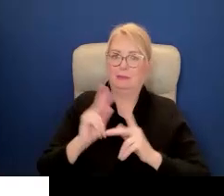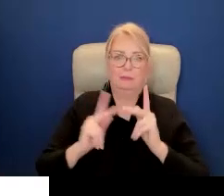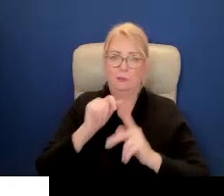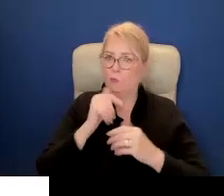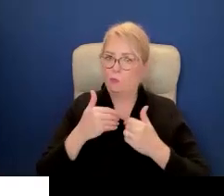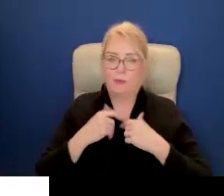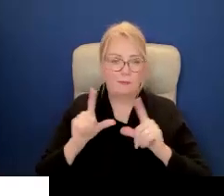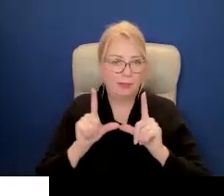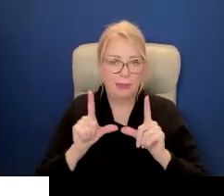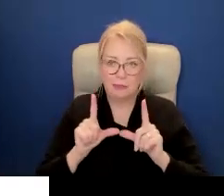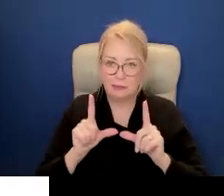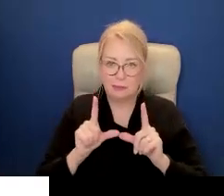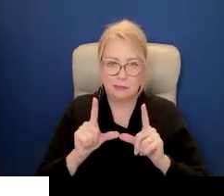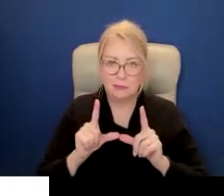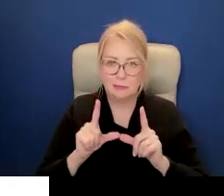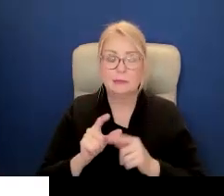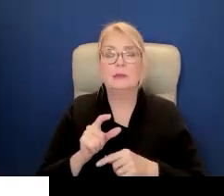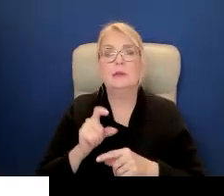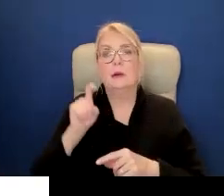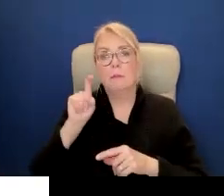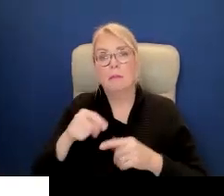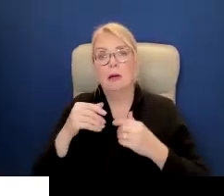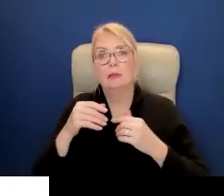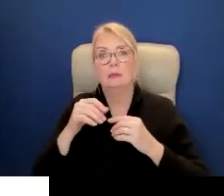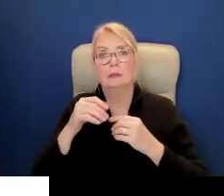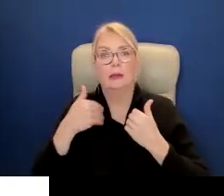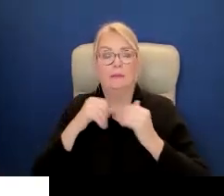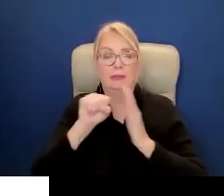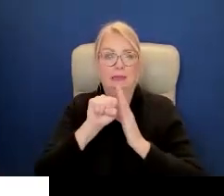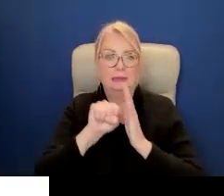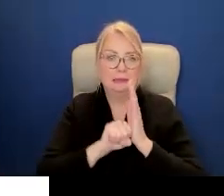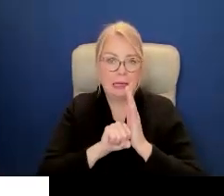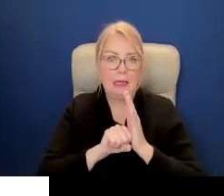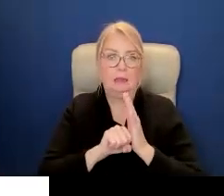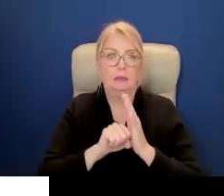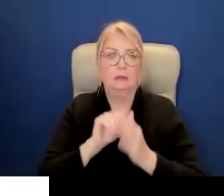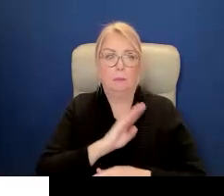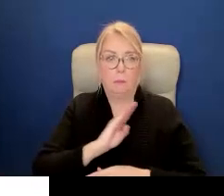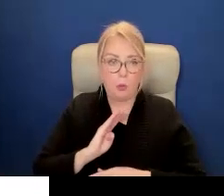agency who licenses is a state board. State of California. And that's licensing attorneys.